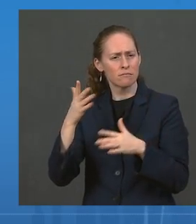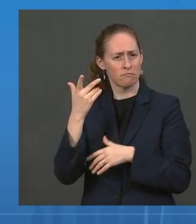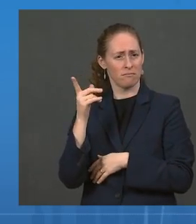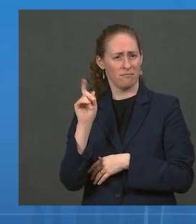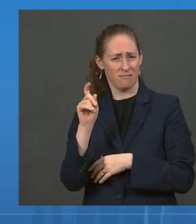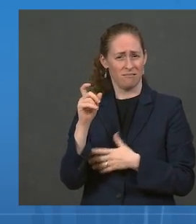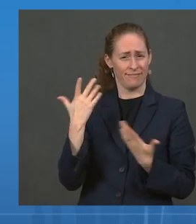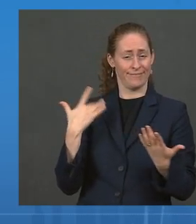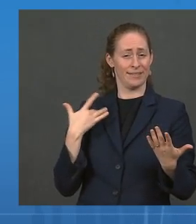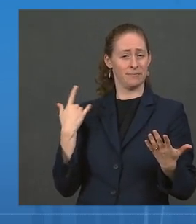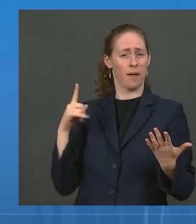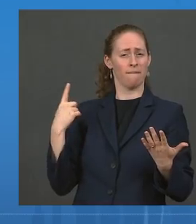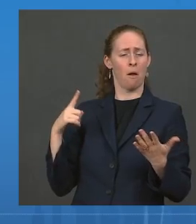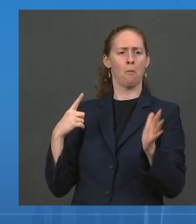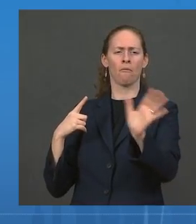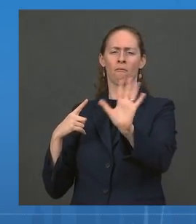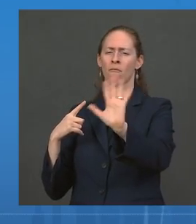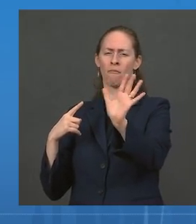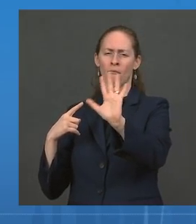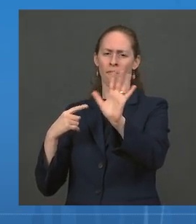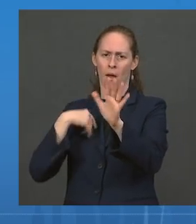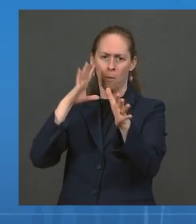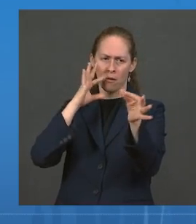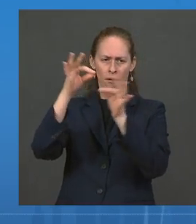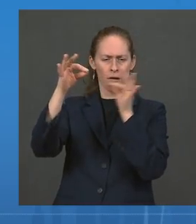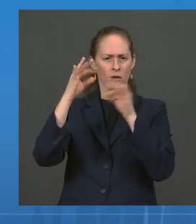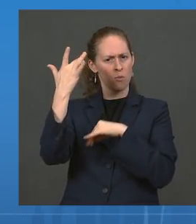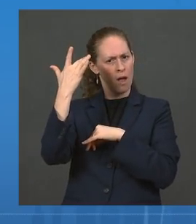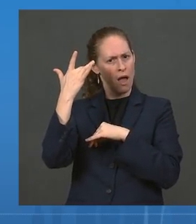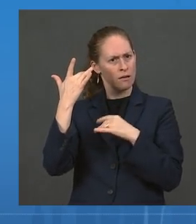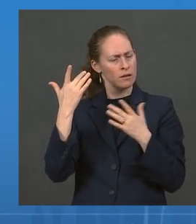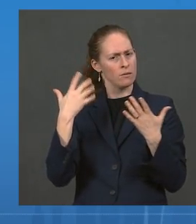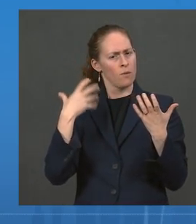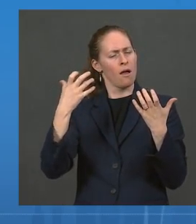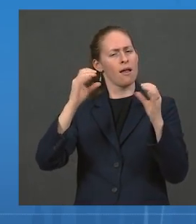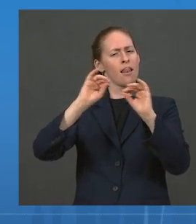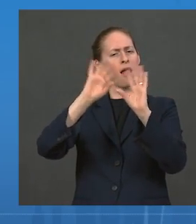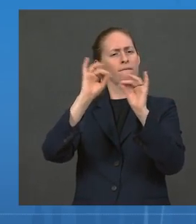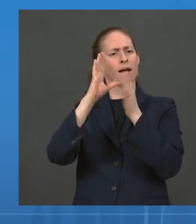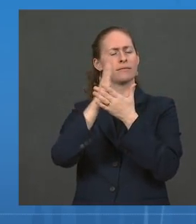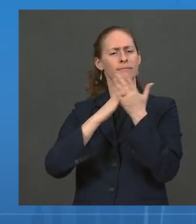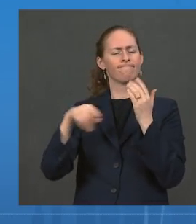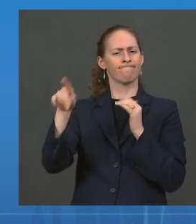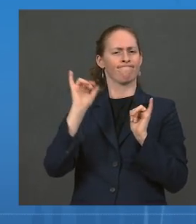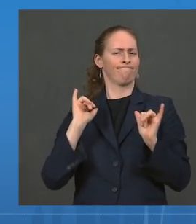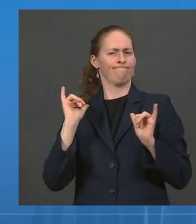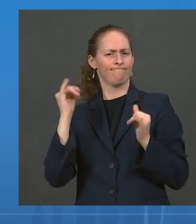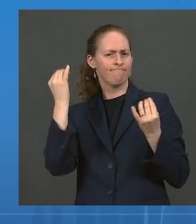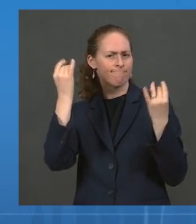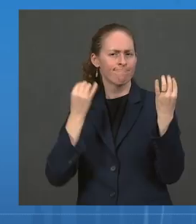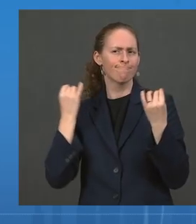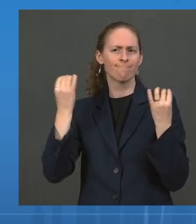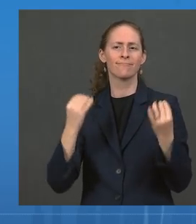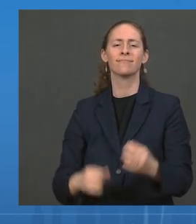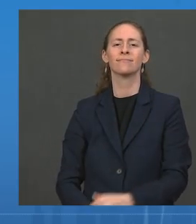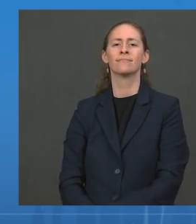So let's take a look at that to see if we can clarify that situation. Next slide. Let's just go to different places.